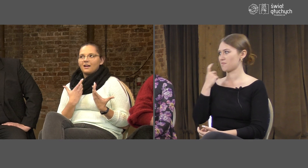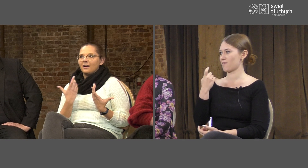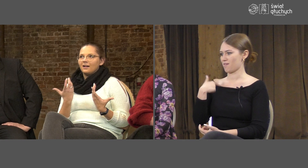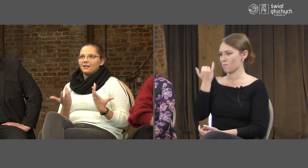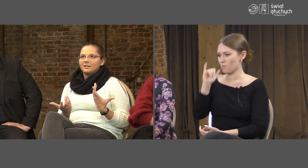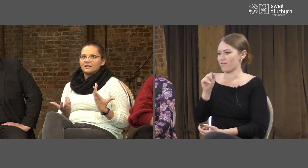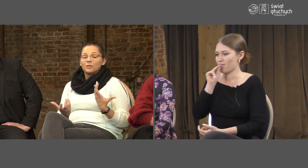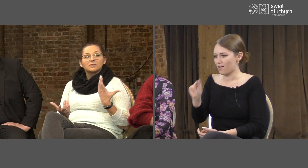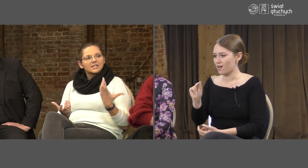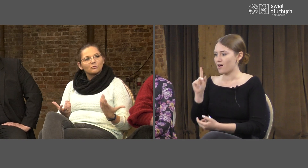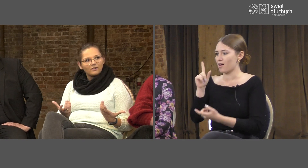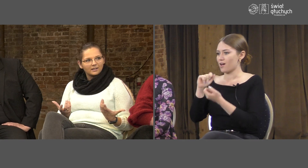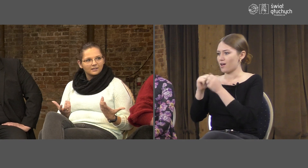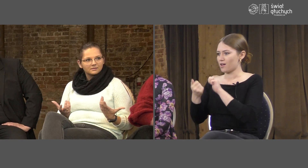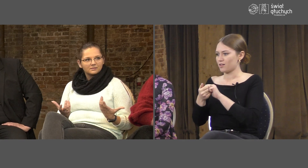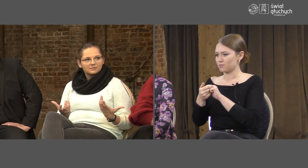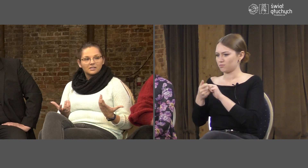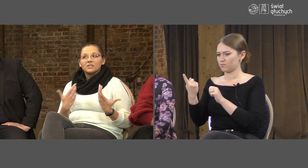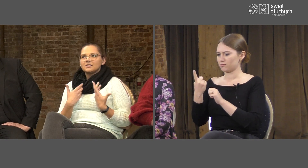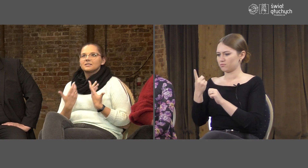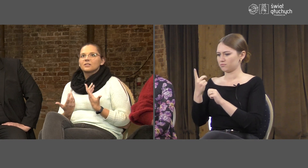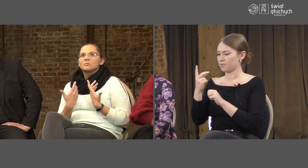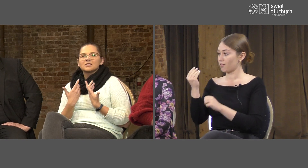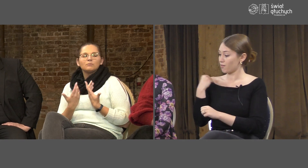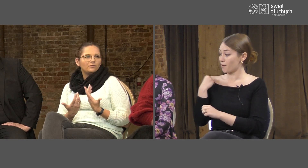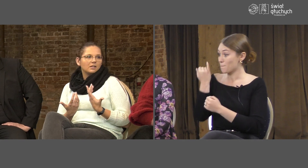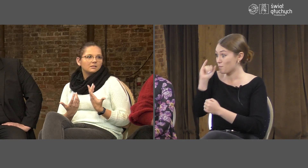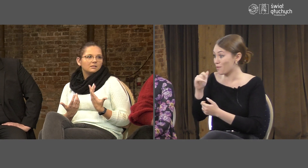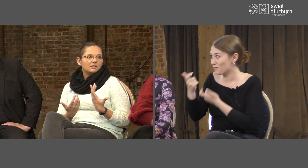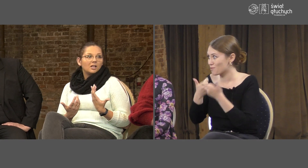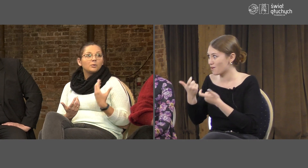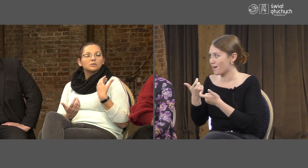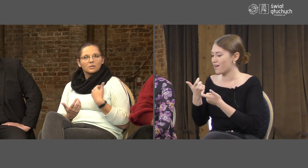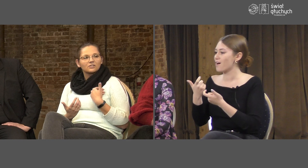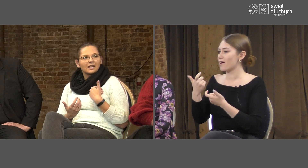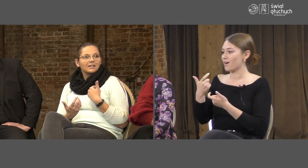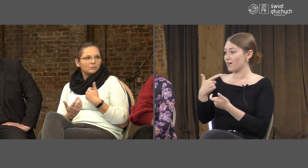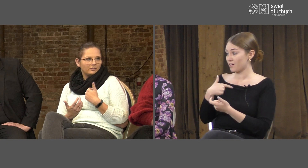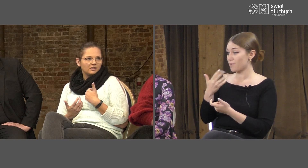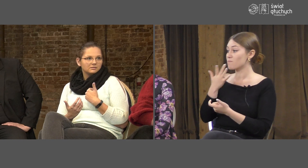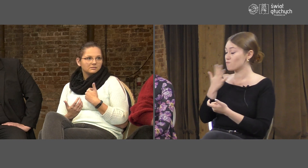or points it out. So every time, I say, "Either you listen to me the way I speak,